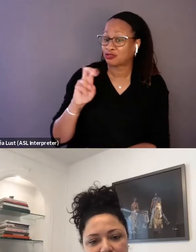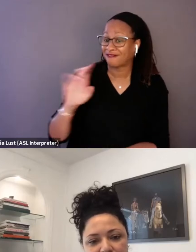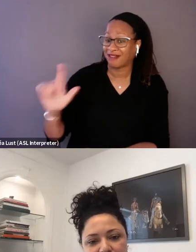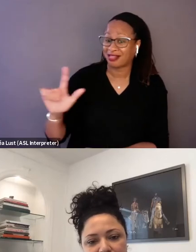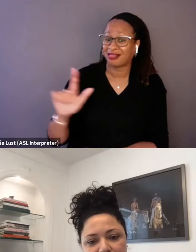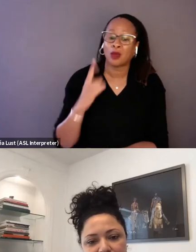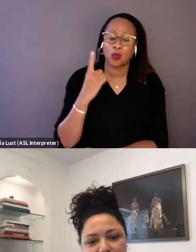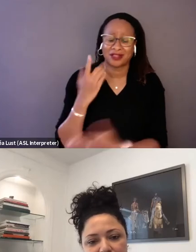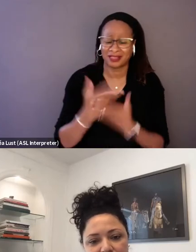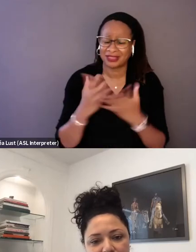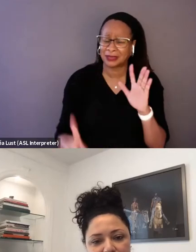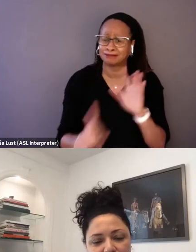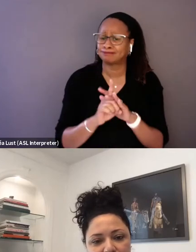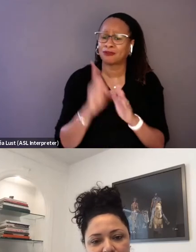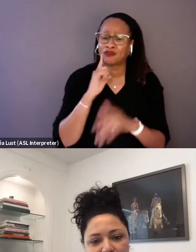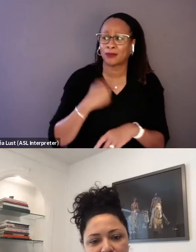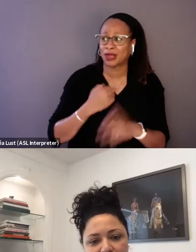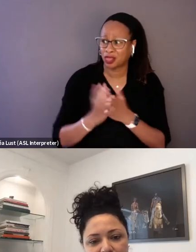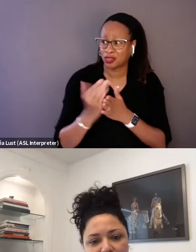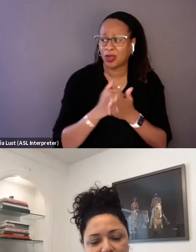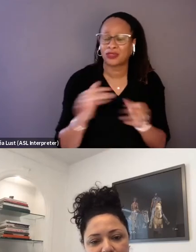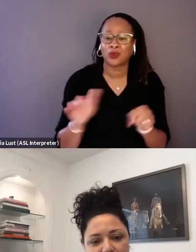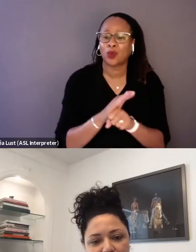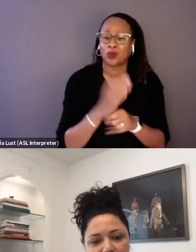for me throughout the entire series is kind of